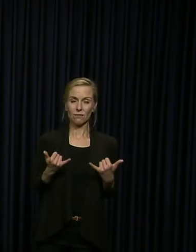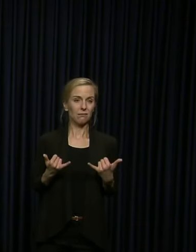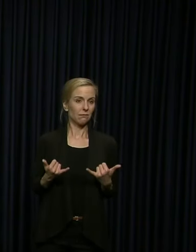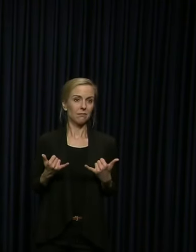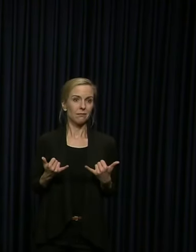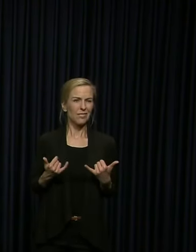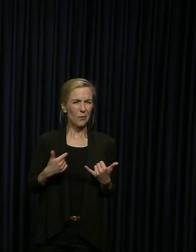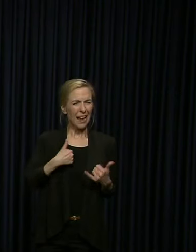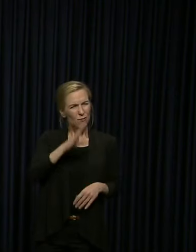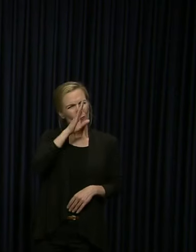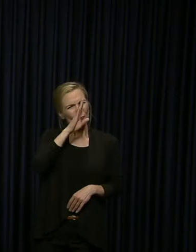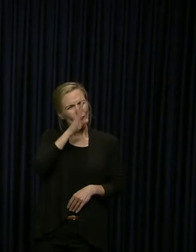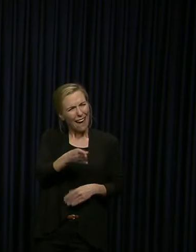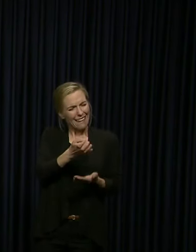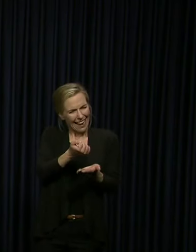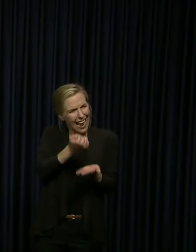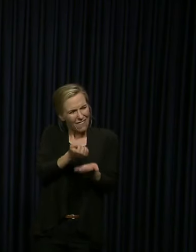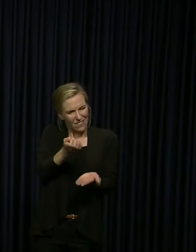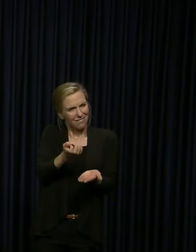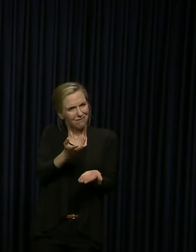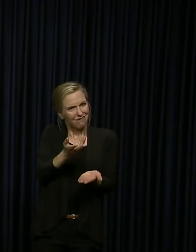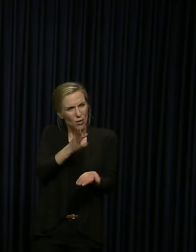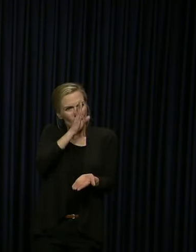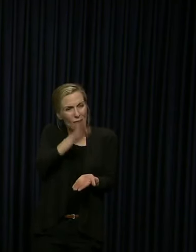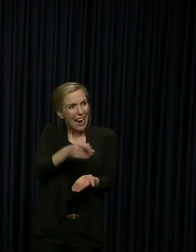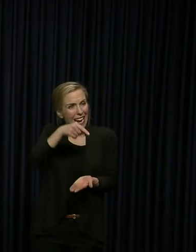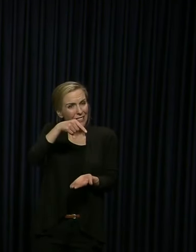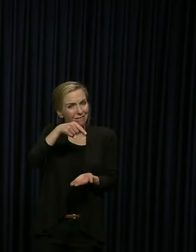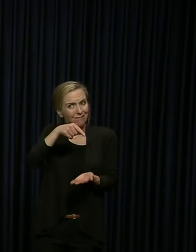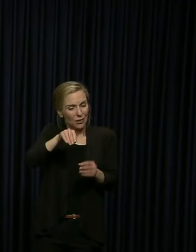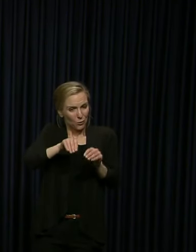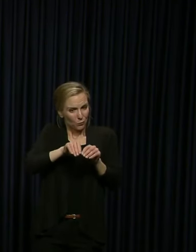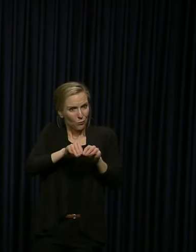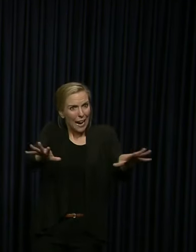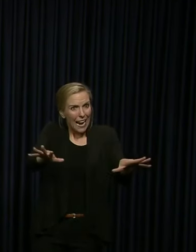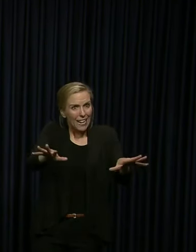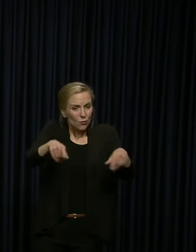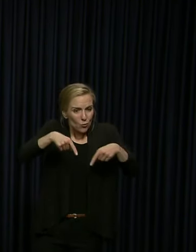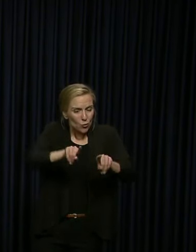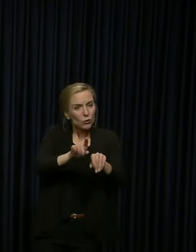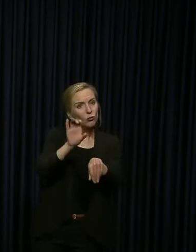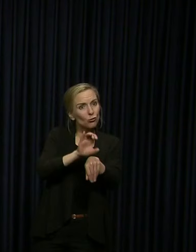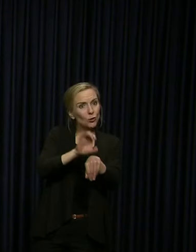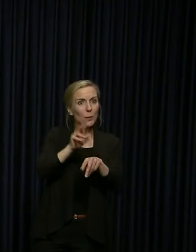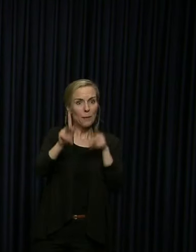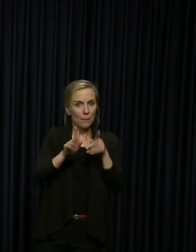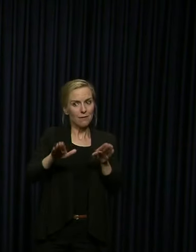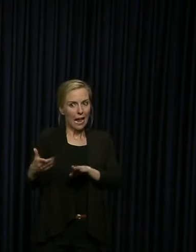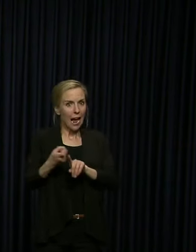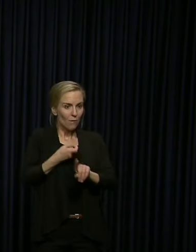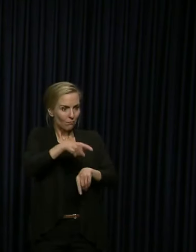COLLECTIVELY, MORE SO NOW THAN EVER BEFORE, THE DECISIONS OF EVERY SINGLE KENTUCKIAN WILL